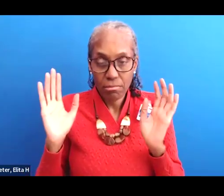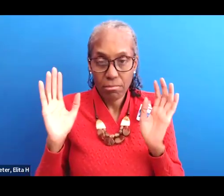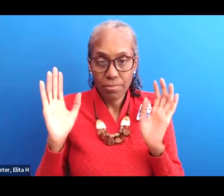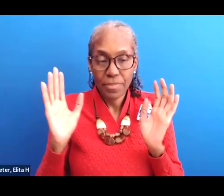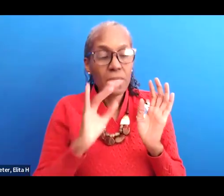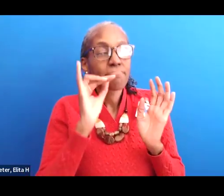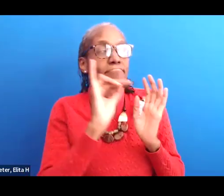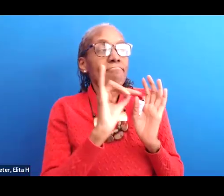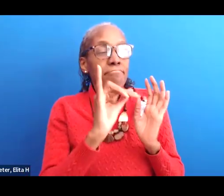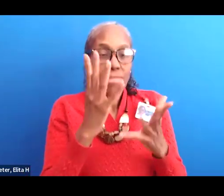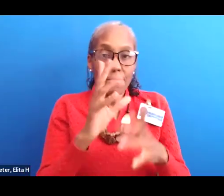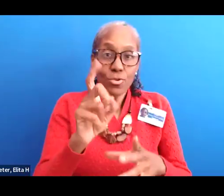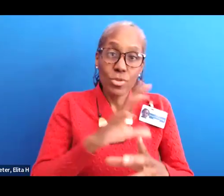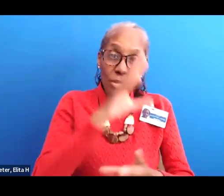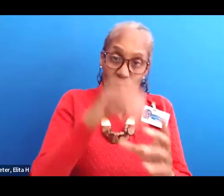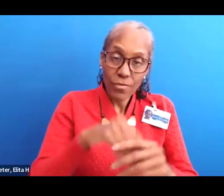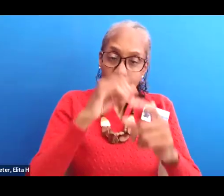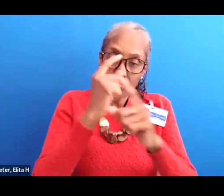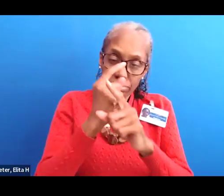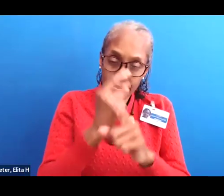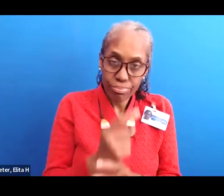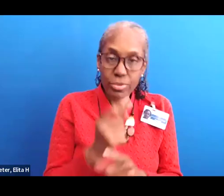get on some kind of regimen that will help with that pain.